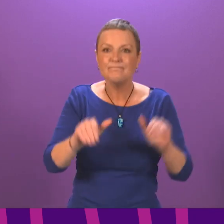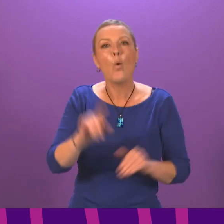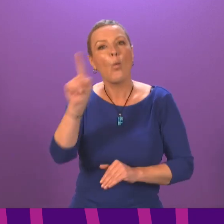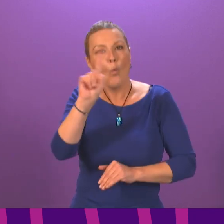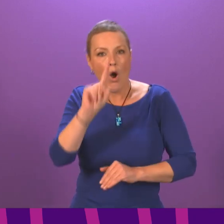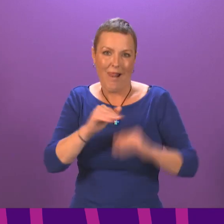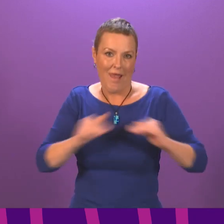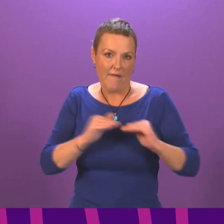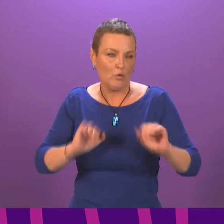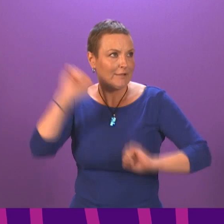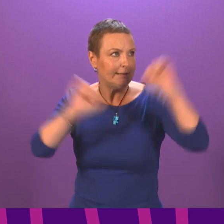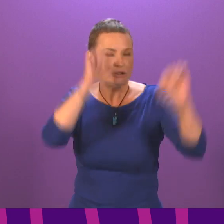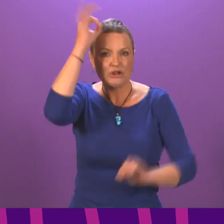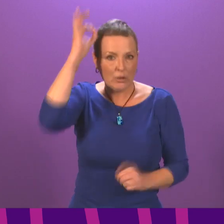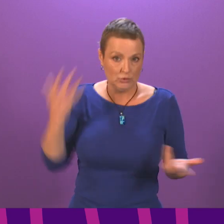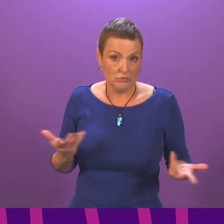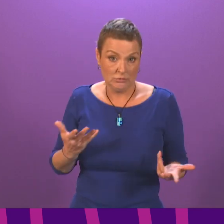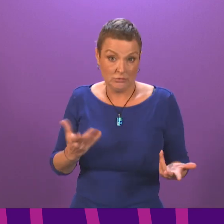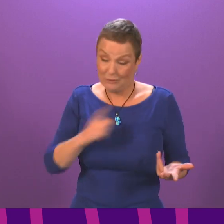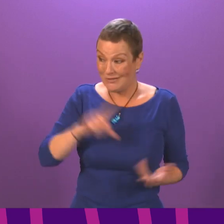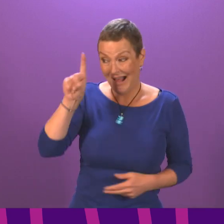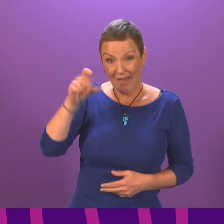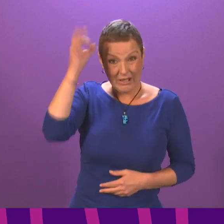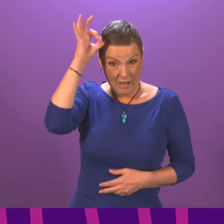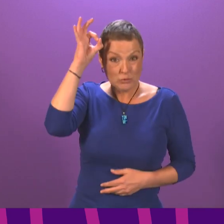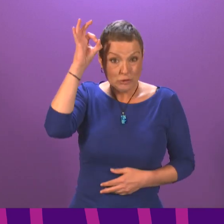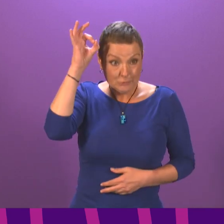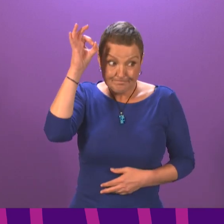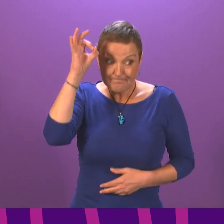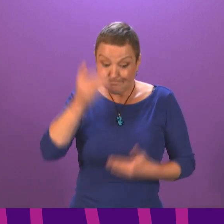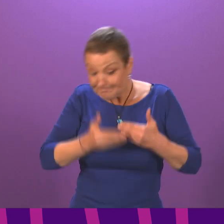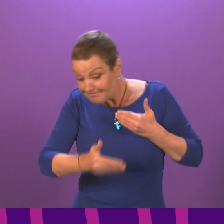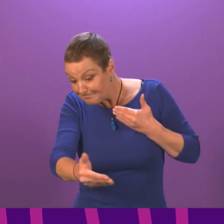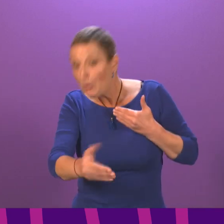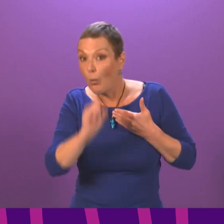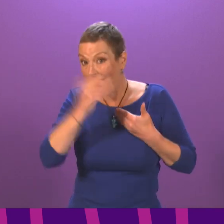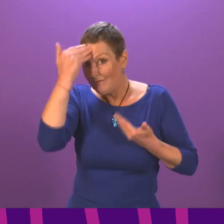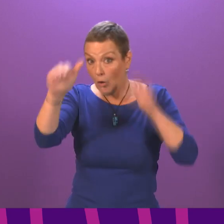Dunbartonshire but for all those 11 council areas; that will be under way for the next couple of weeks.